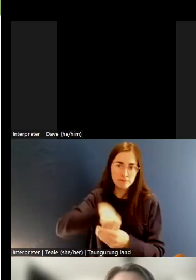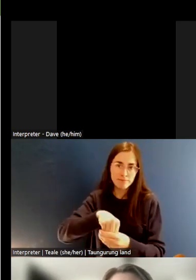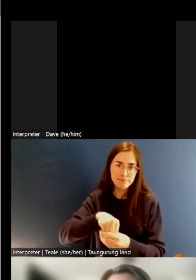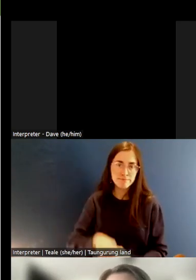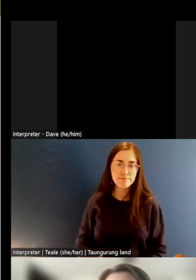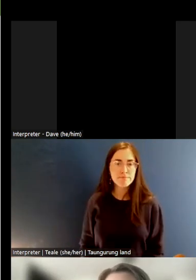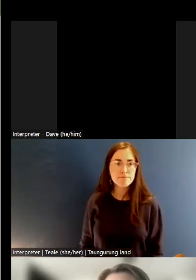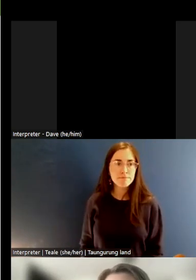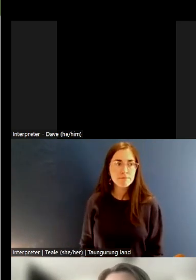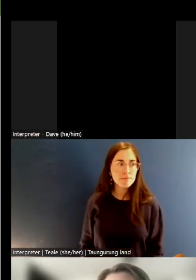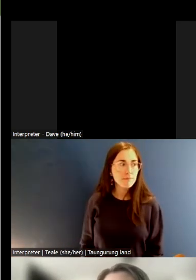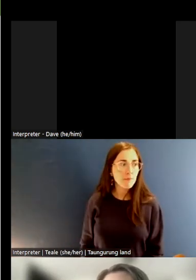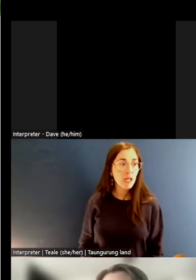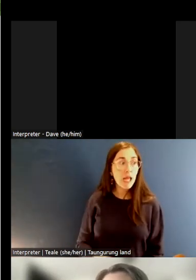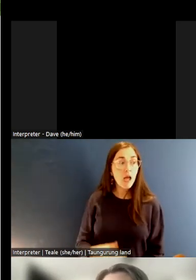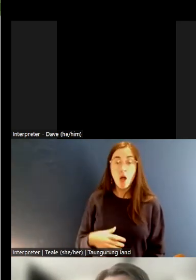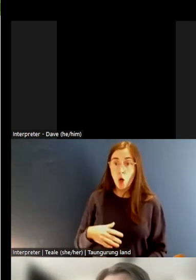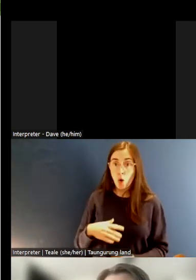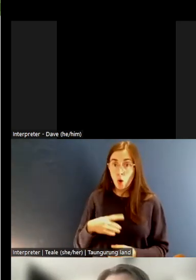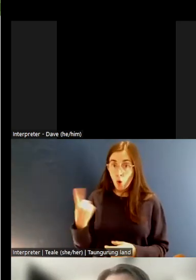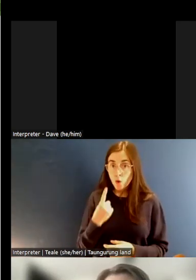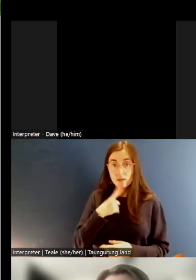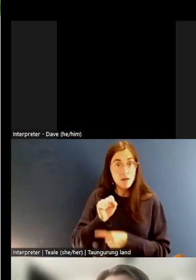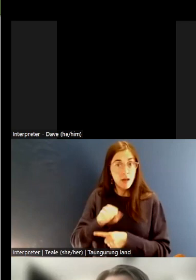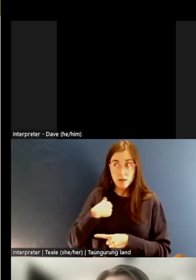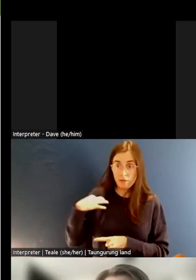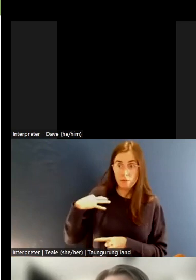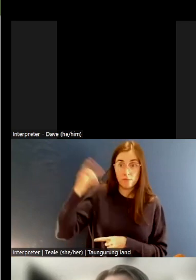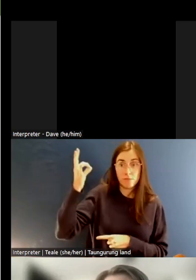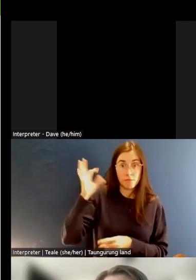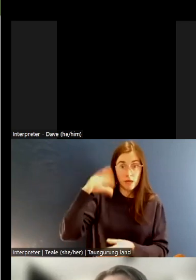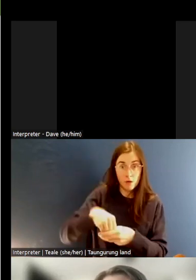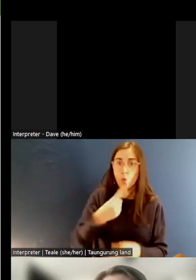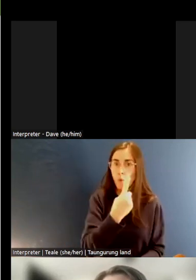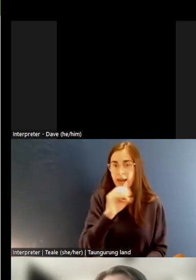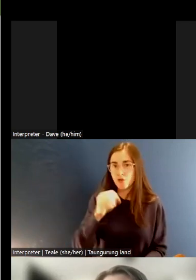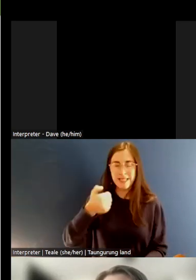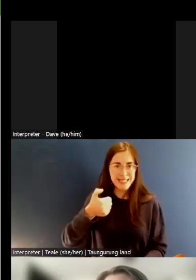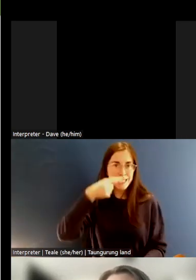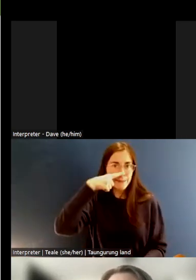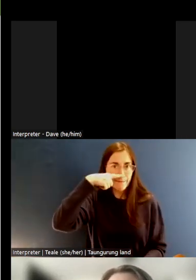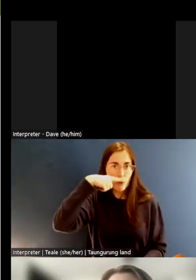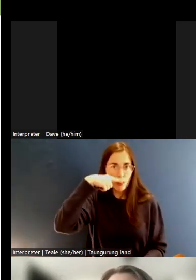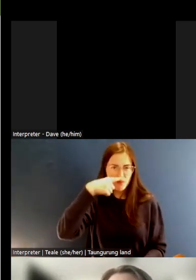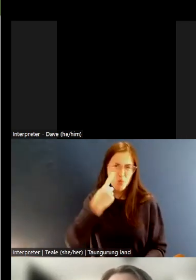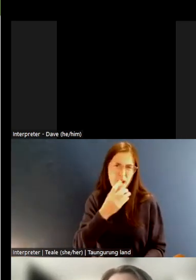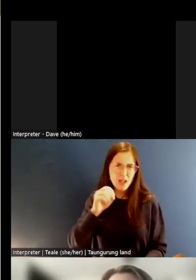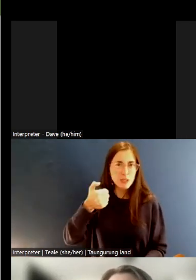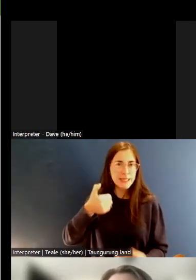so there were 106 people who opted to be in the study. And the results they had were...